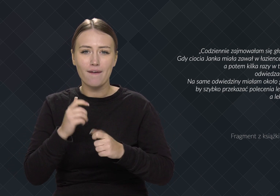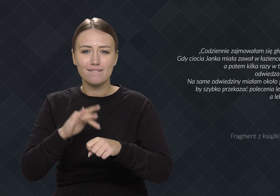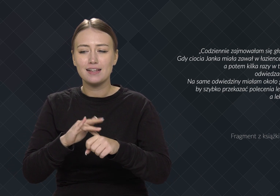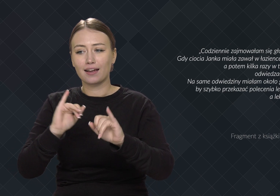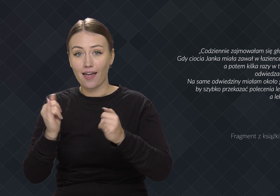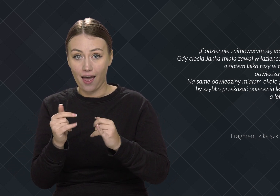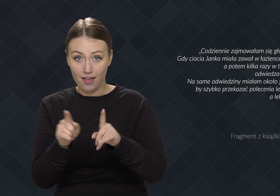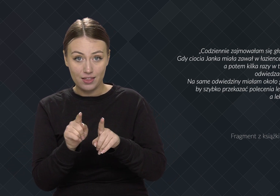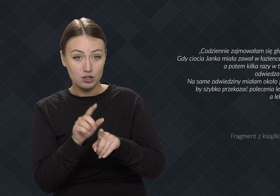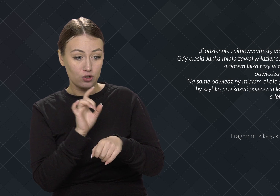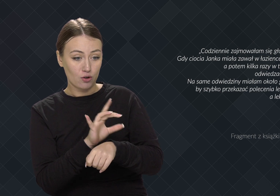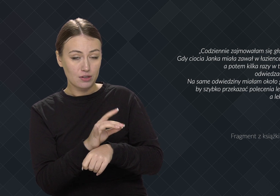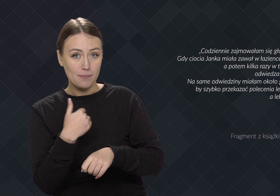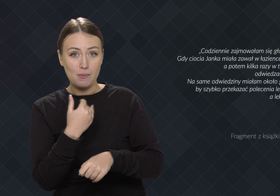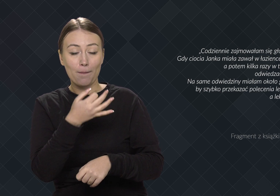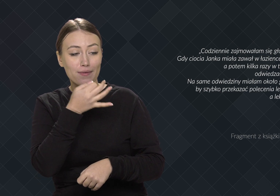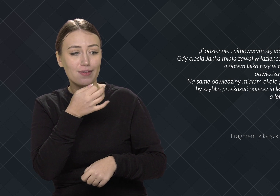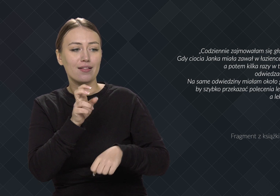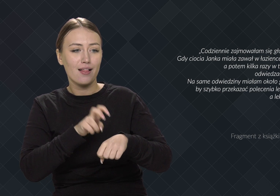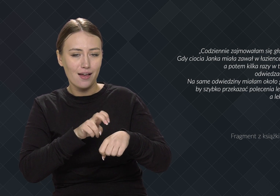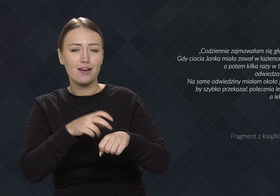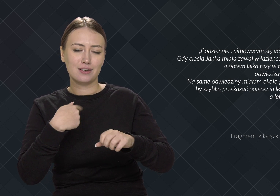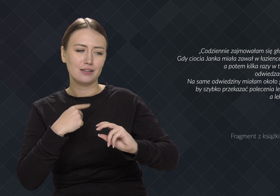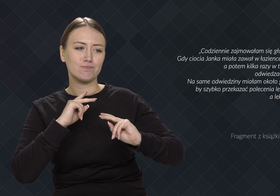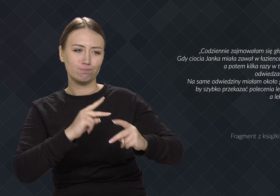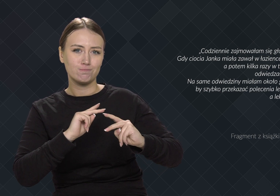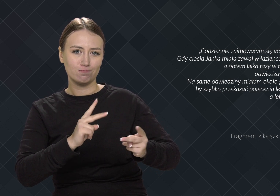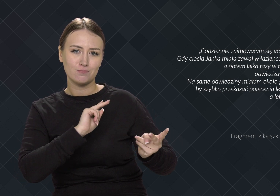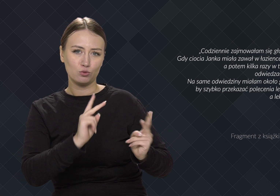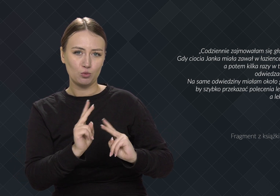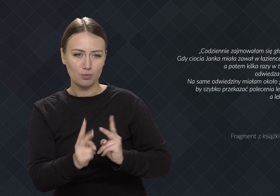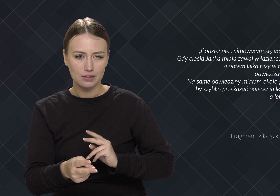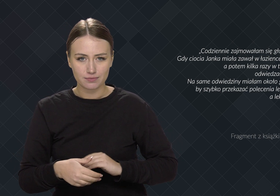and ask the doctors questions for Aunt.